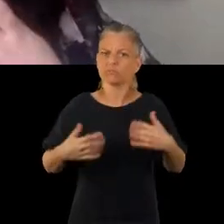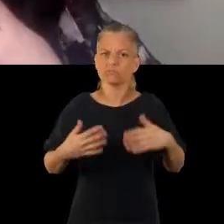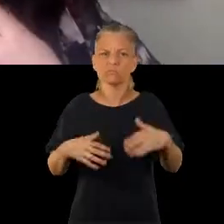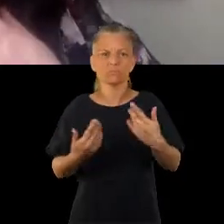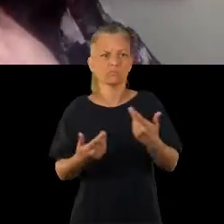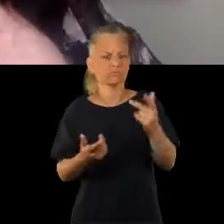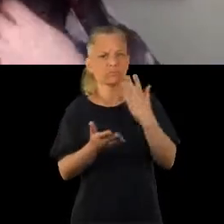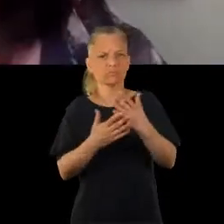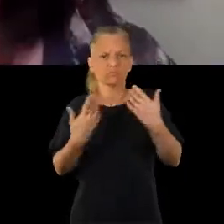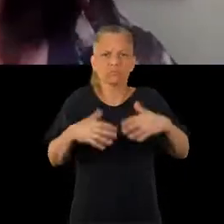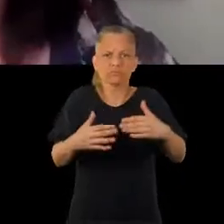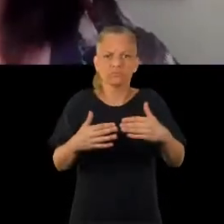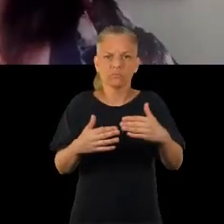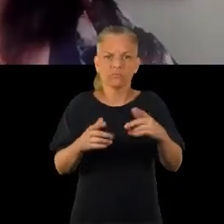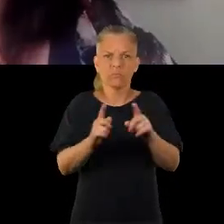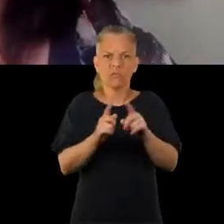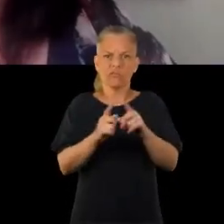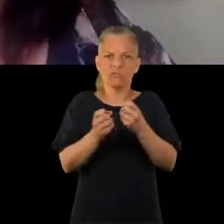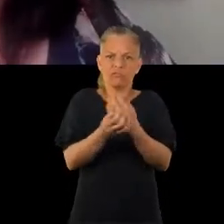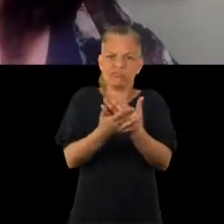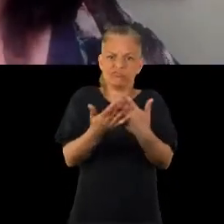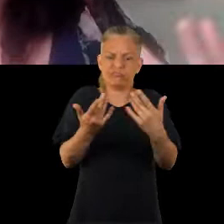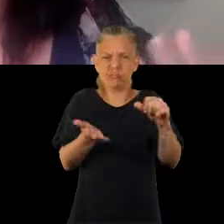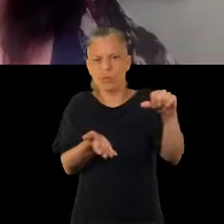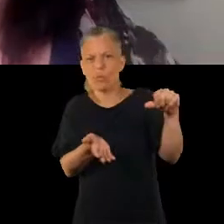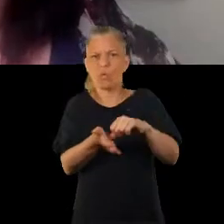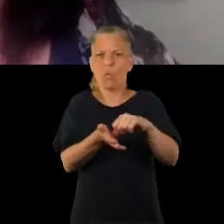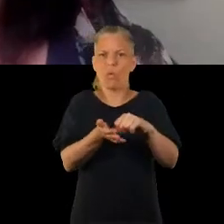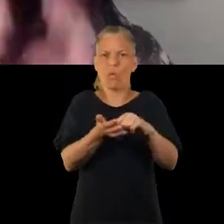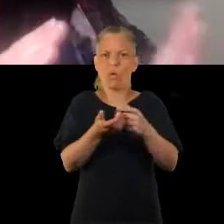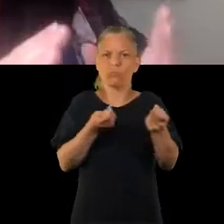mean that respectfully to the creation of that. It’s helpful to have competencies but it just